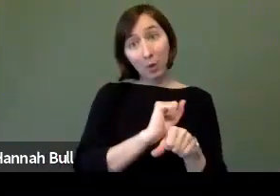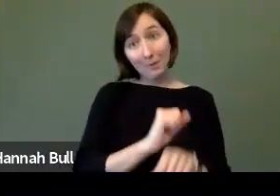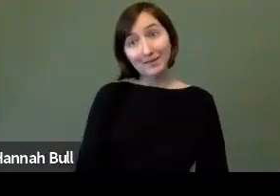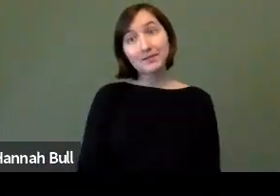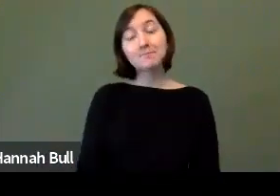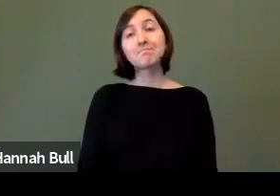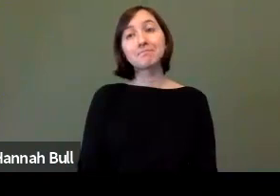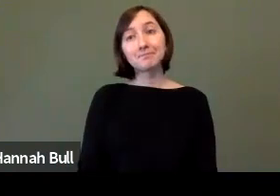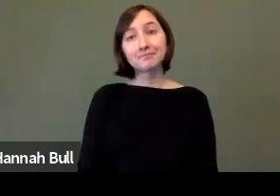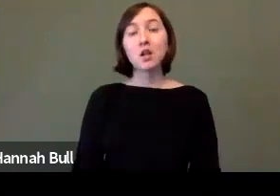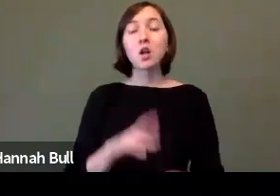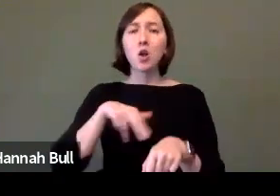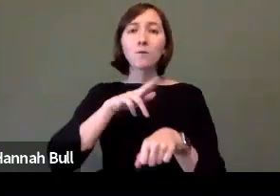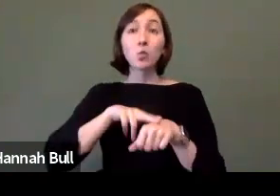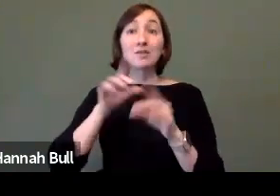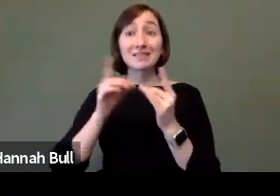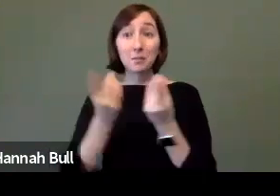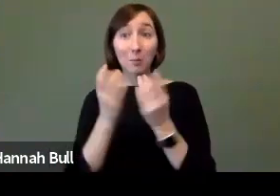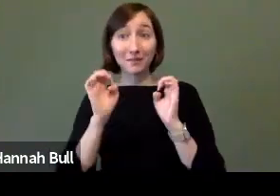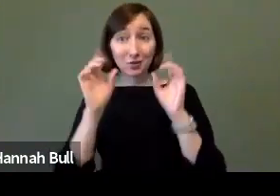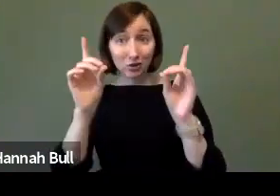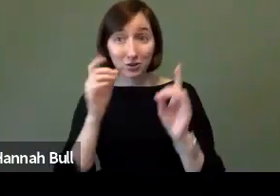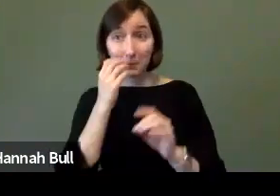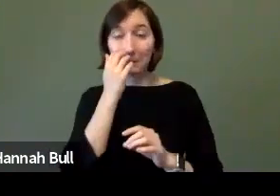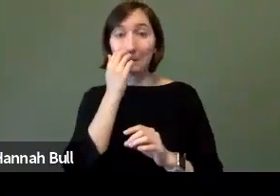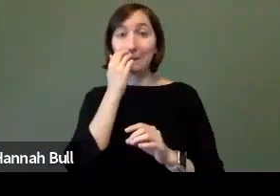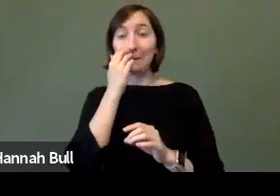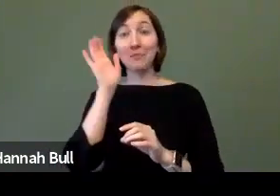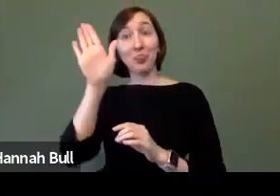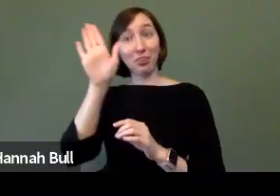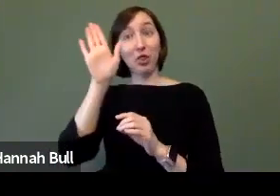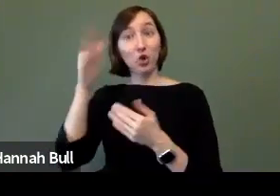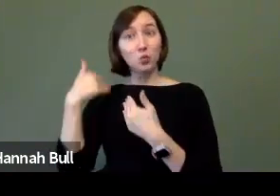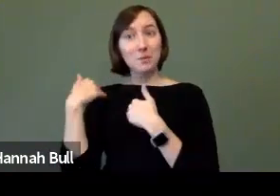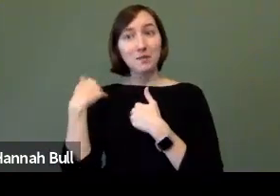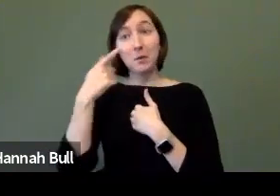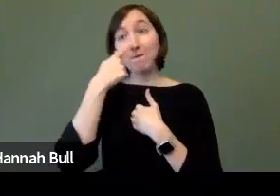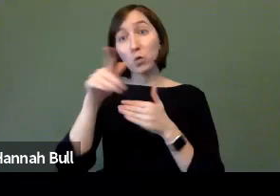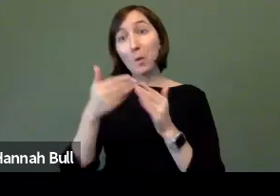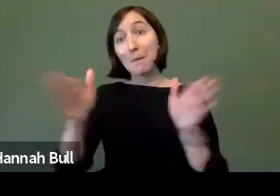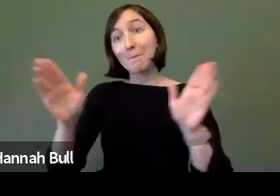Of course Department of Education has responsibility for our public education system.